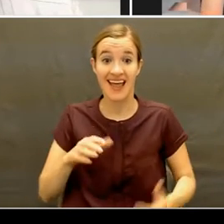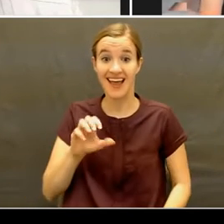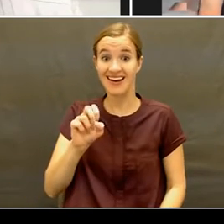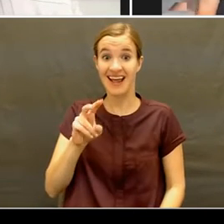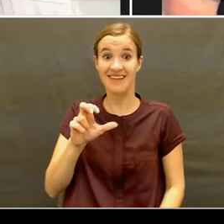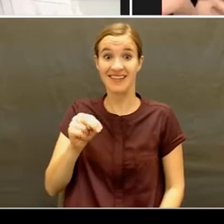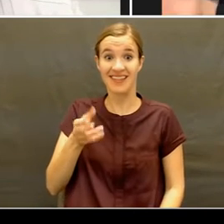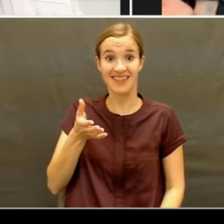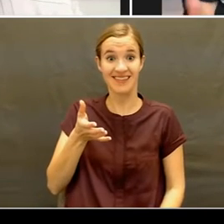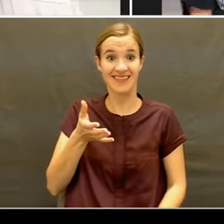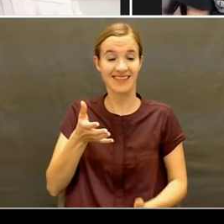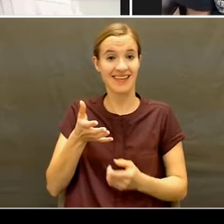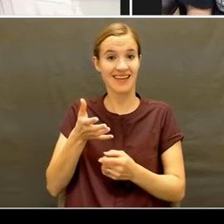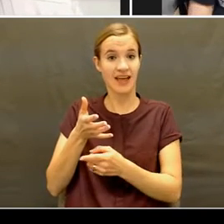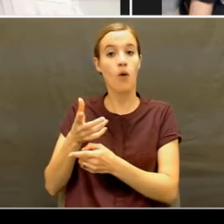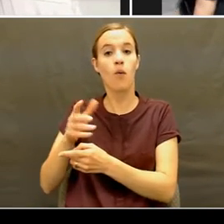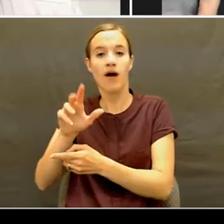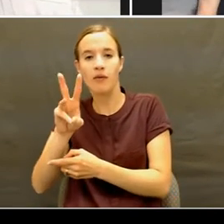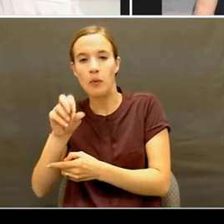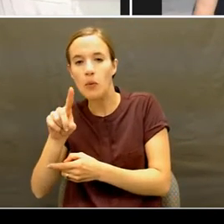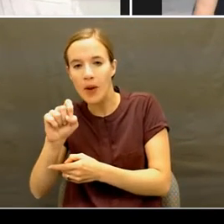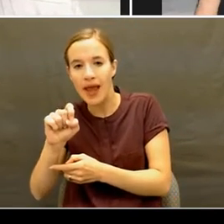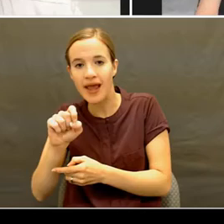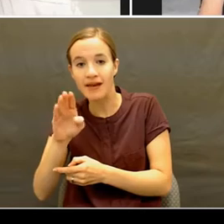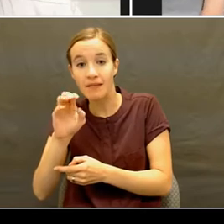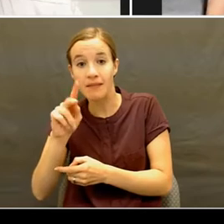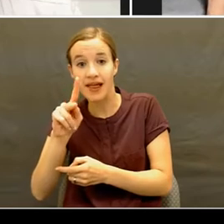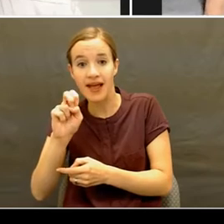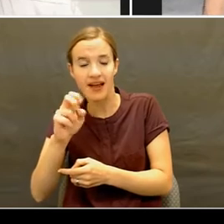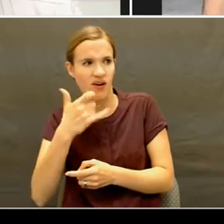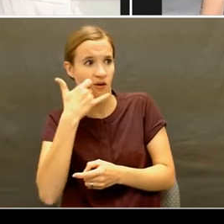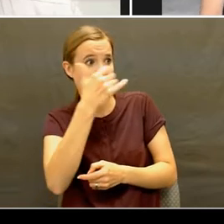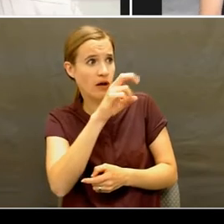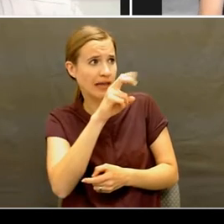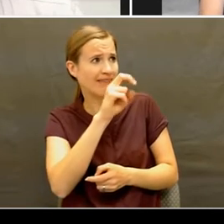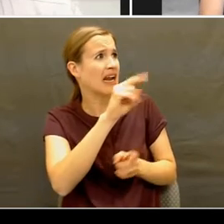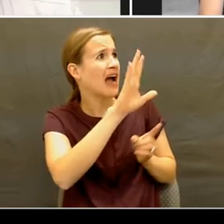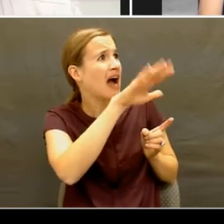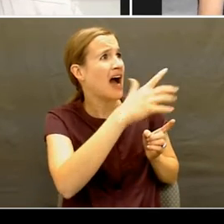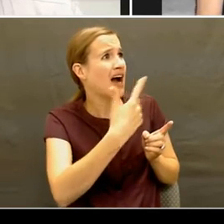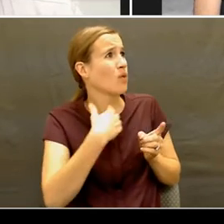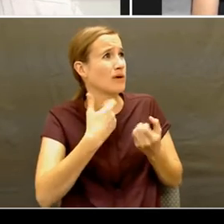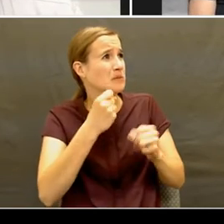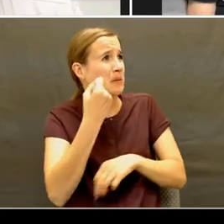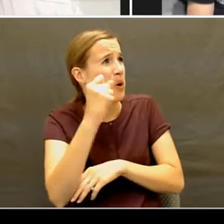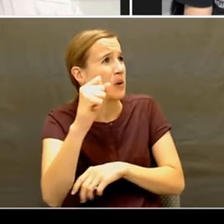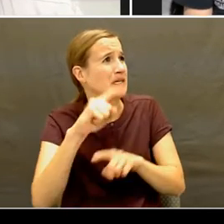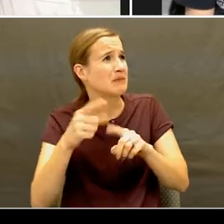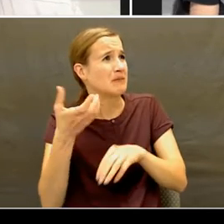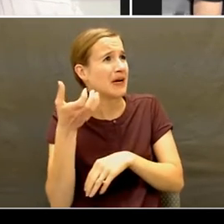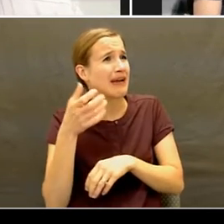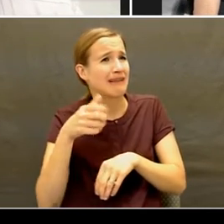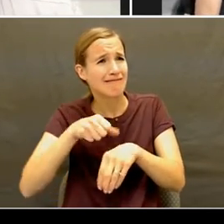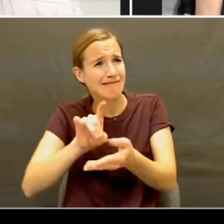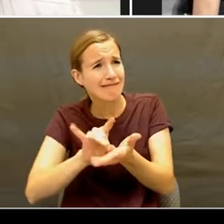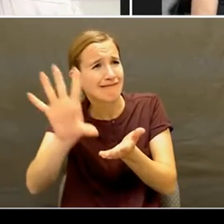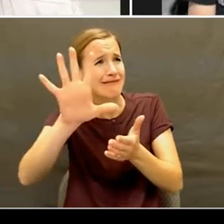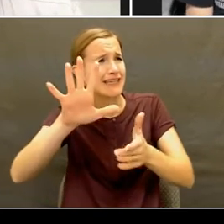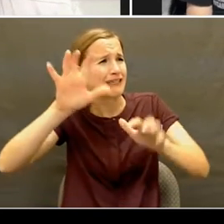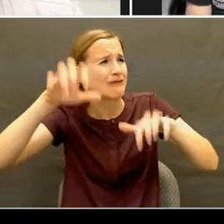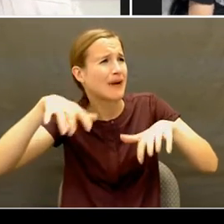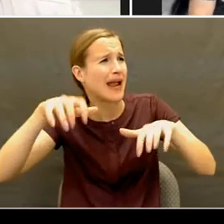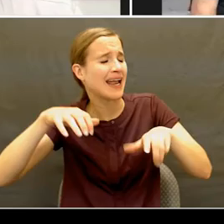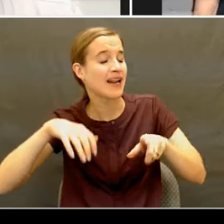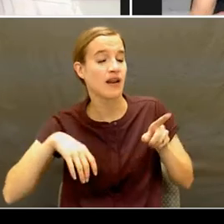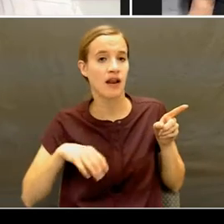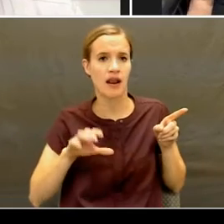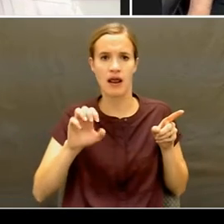was happening. Well, Evan called uh, the senior counsel of Bush because they were bridge partners,